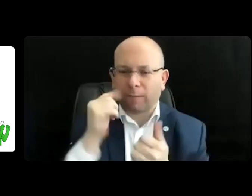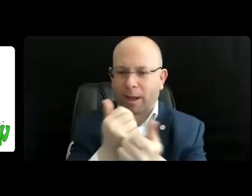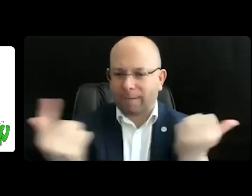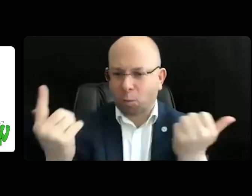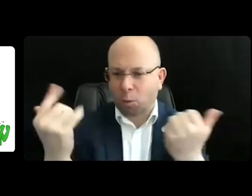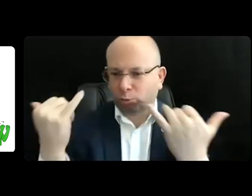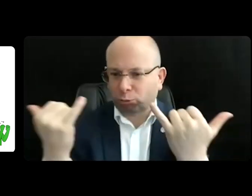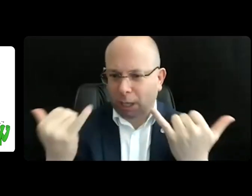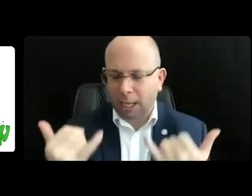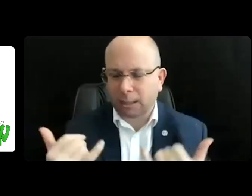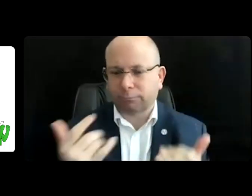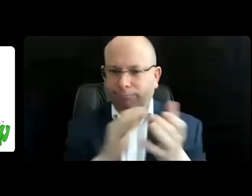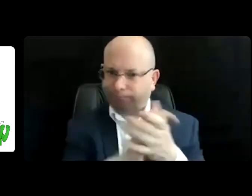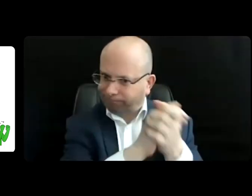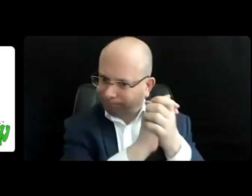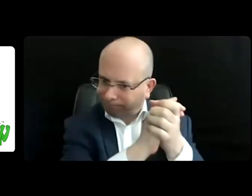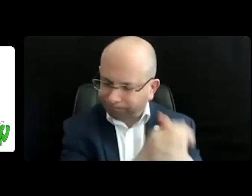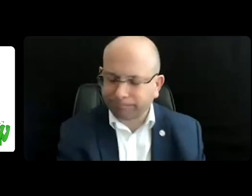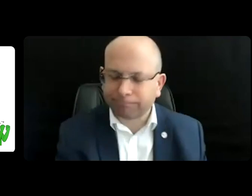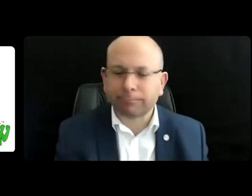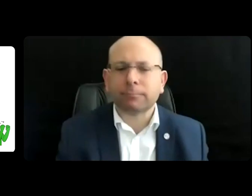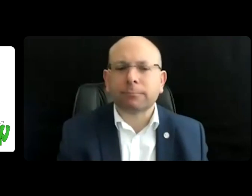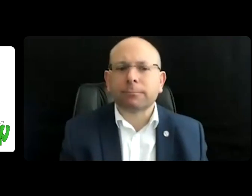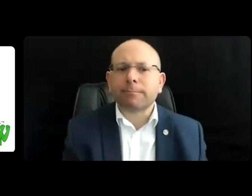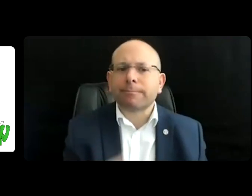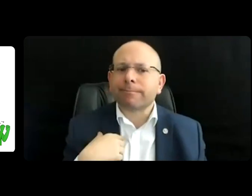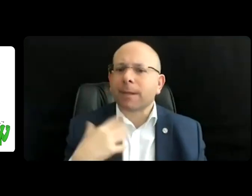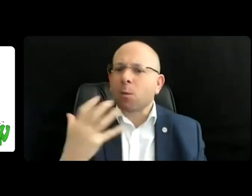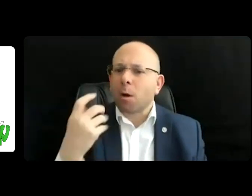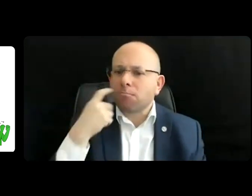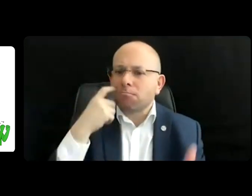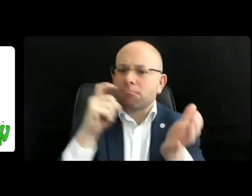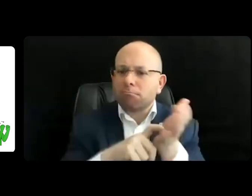So the opportunity to make it virtual and get it done as smoothly as